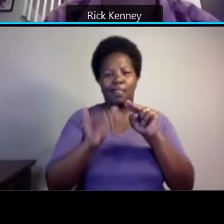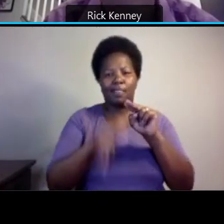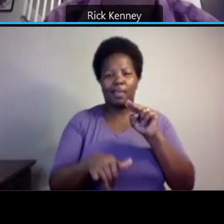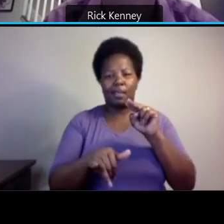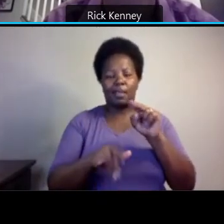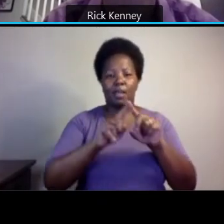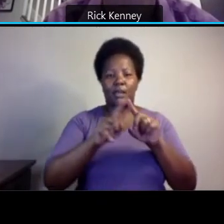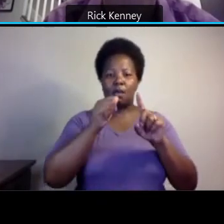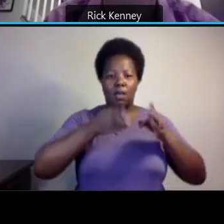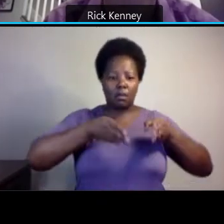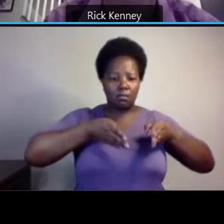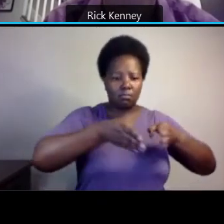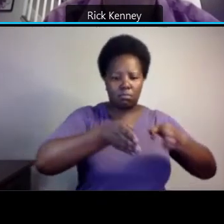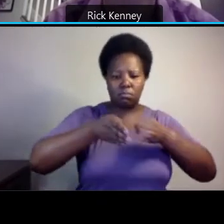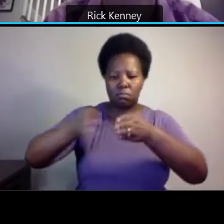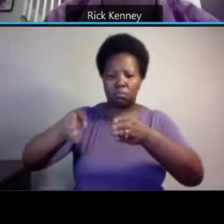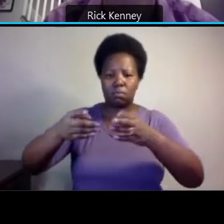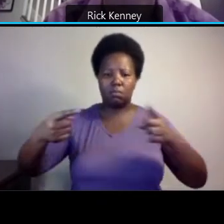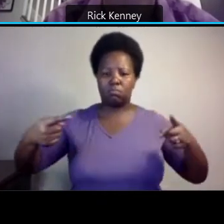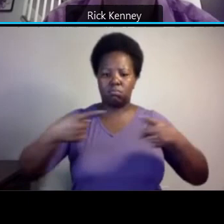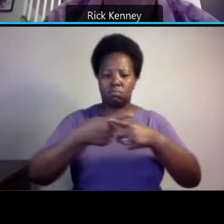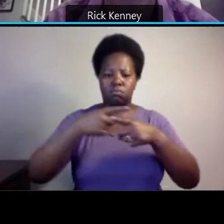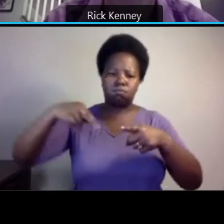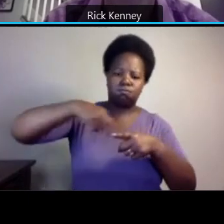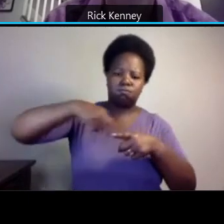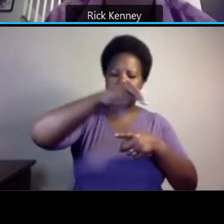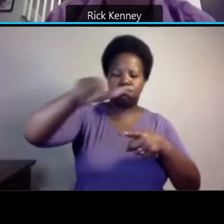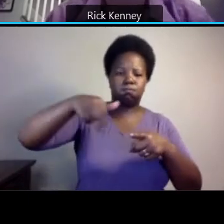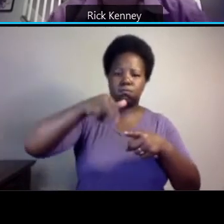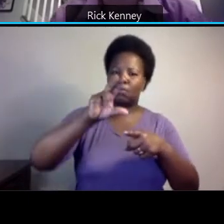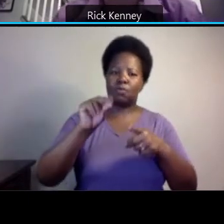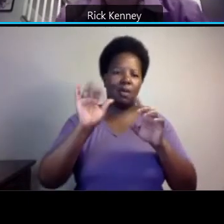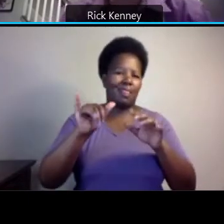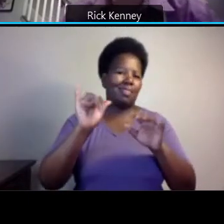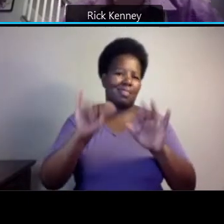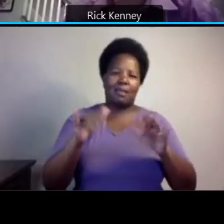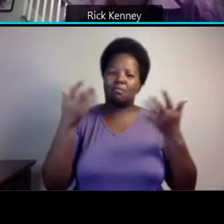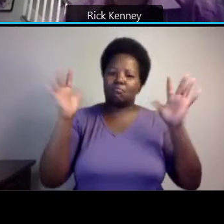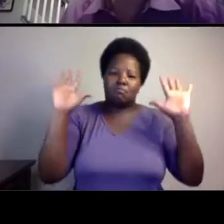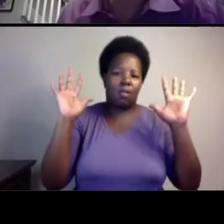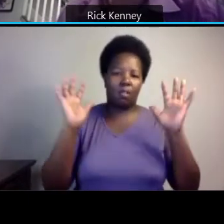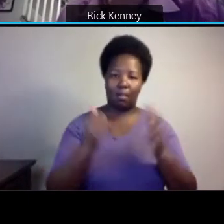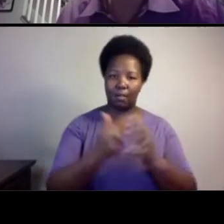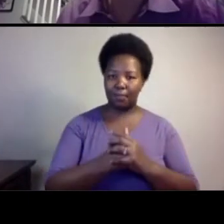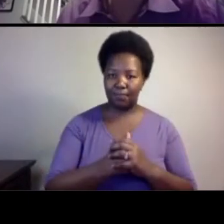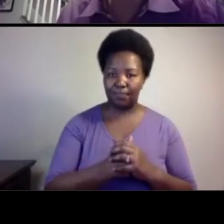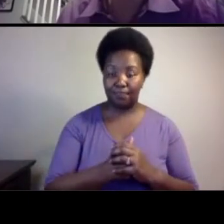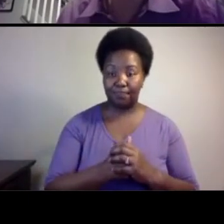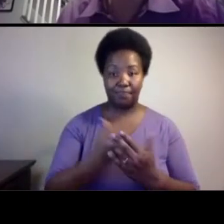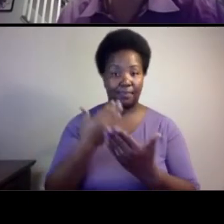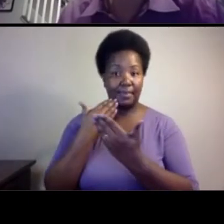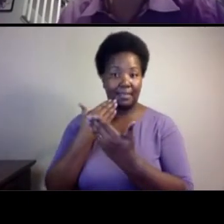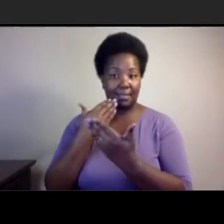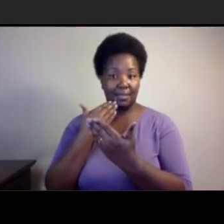close to perpendicularly aligned intersection that's all thanks thank you so much